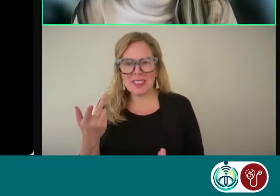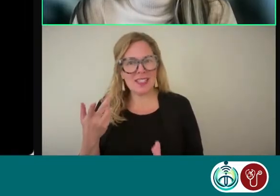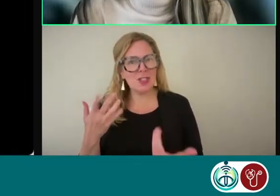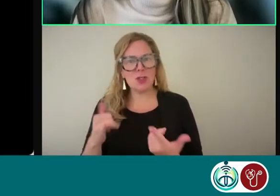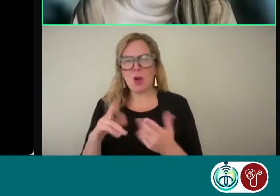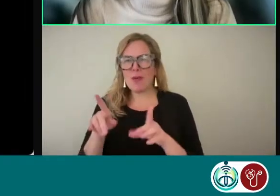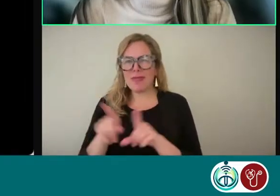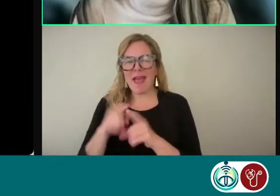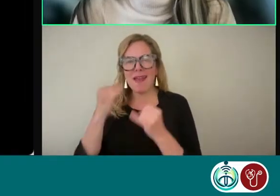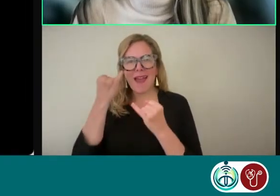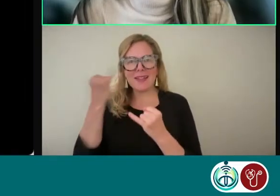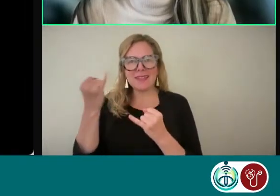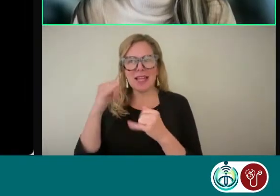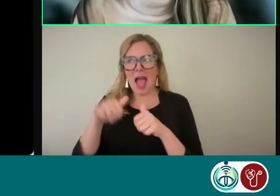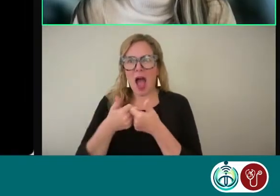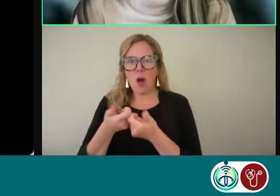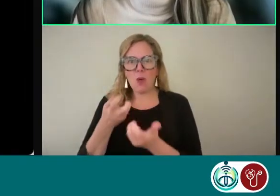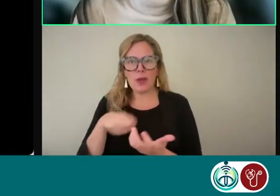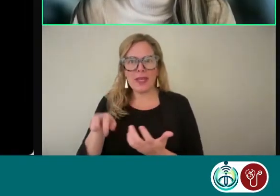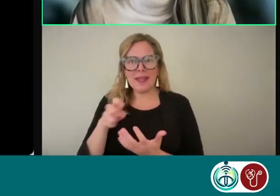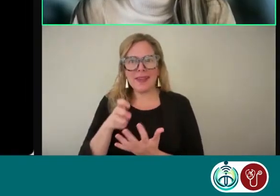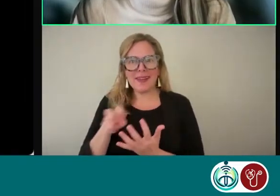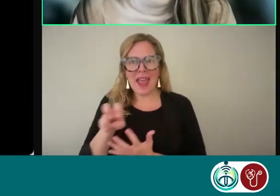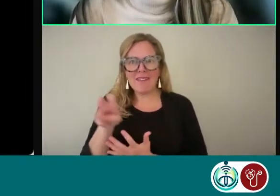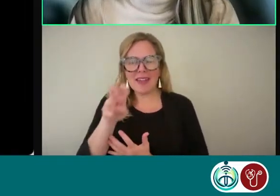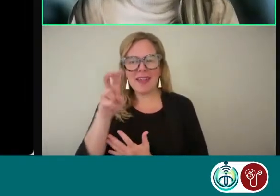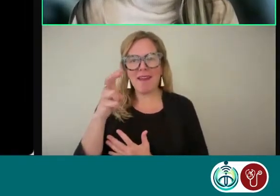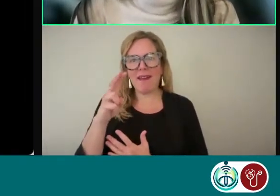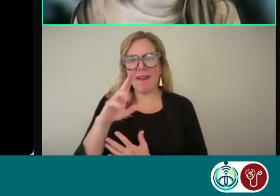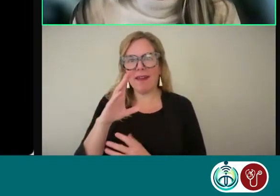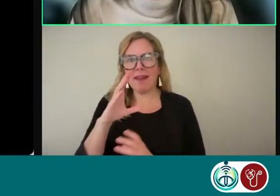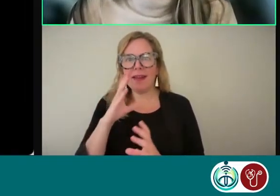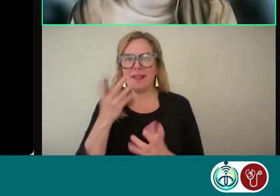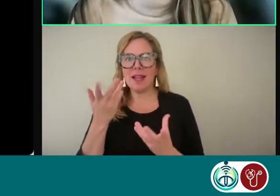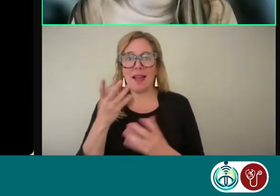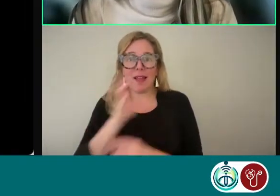So in person interactions with executive functioning, getting to the appointment could